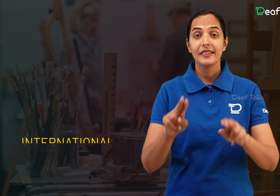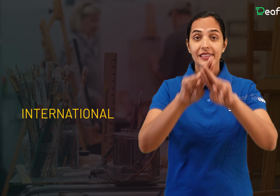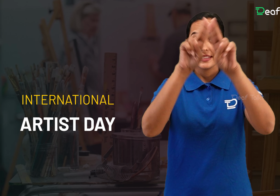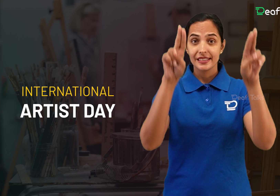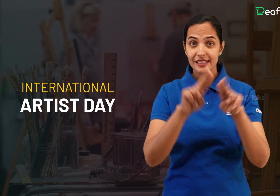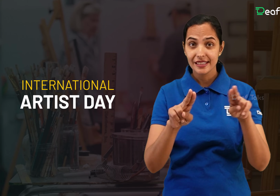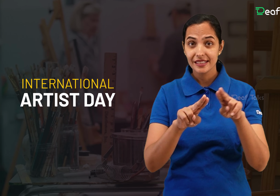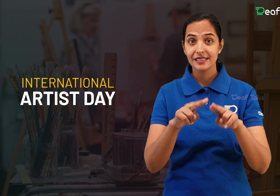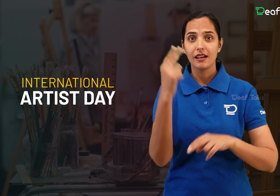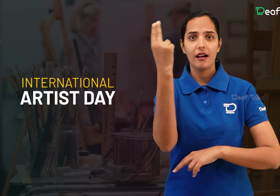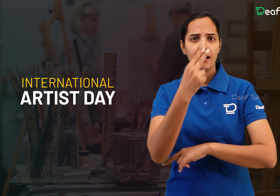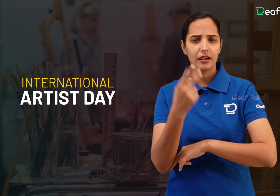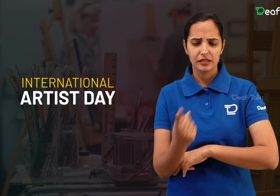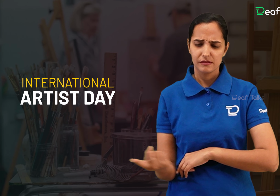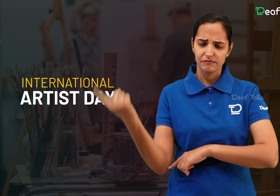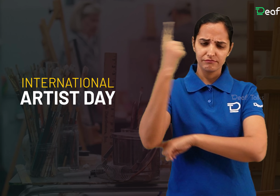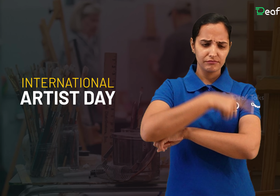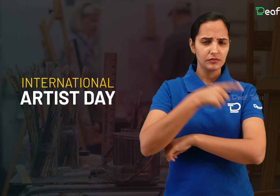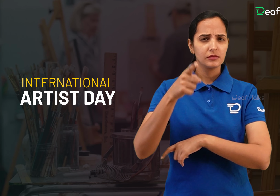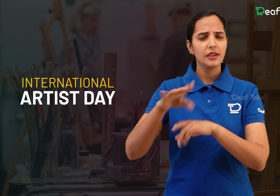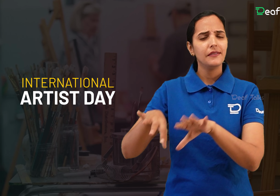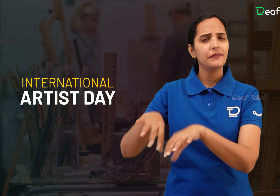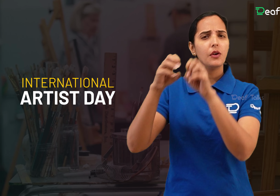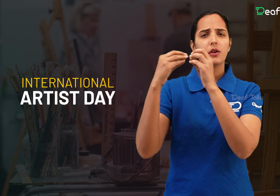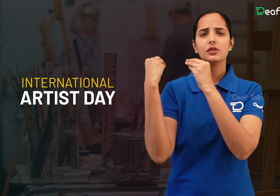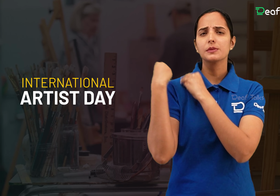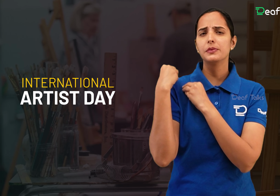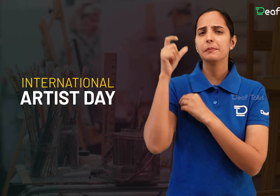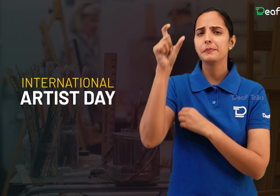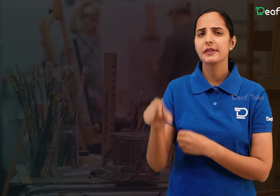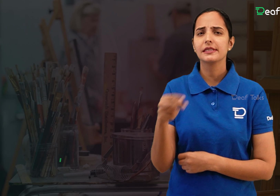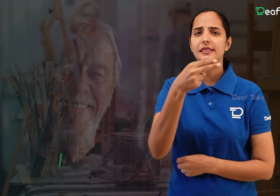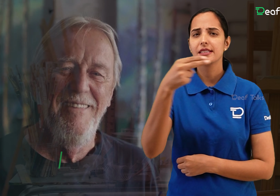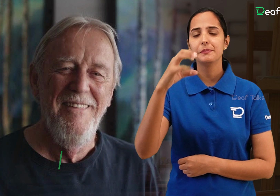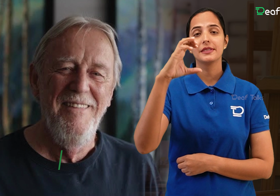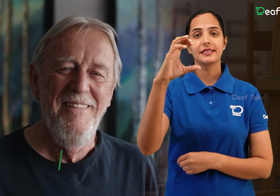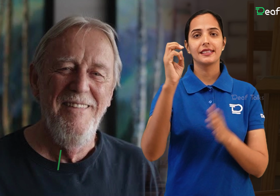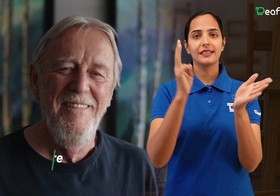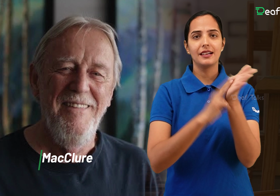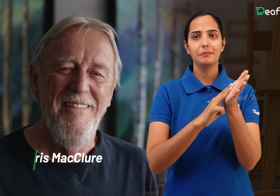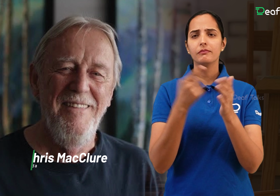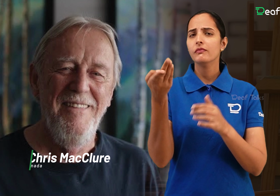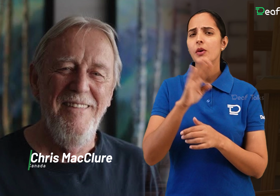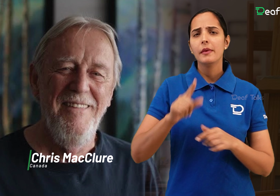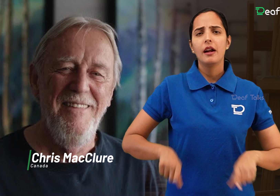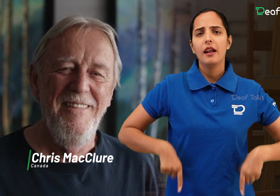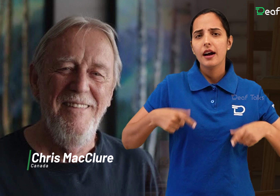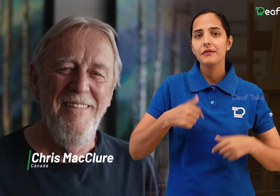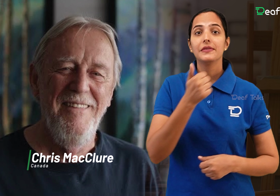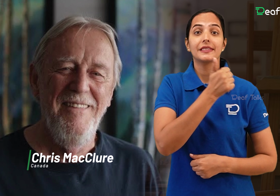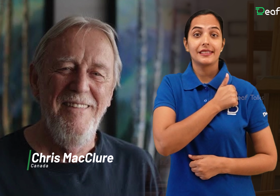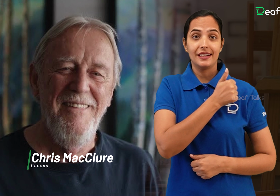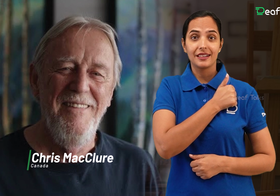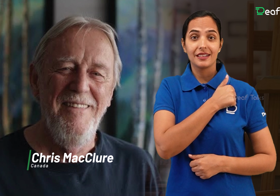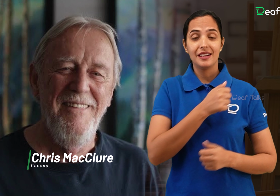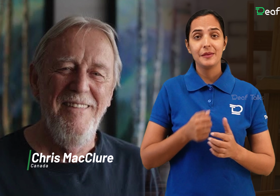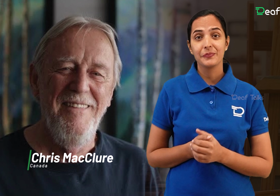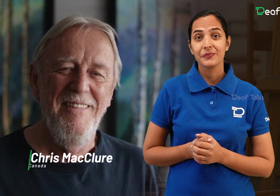International Artist Day was founded by Chris MacClure in Canada.